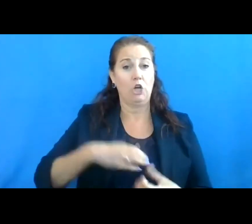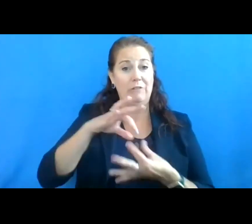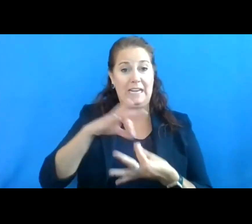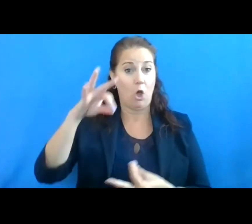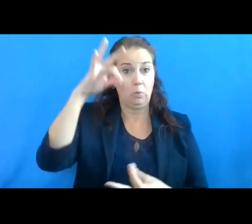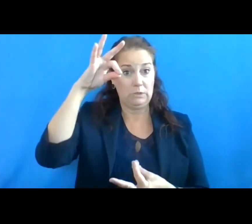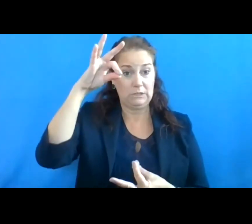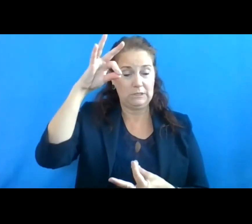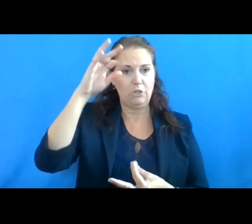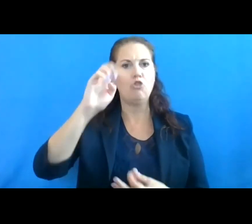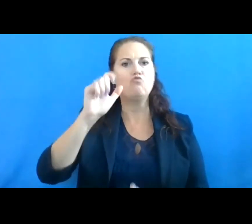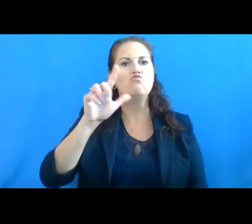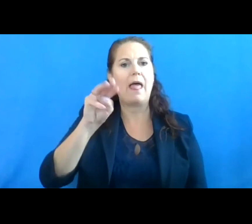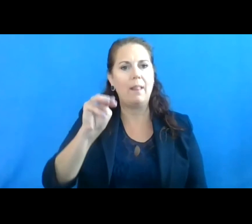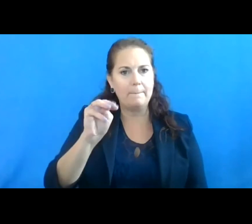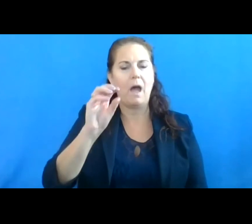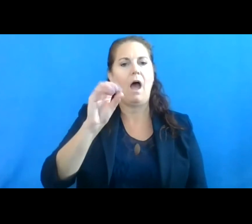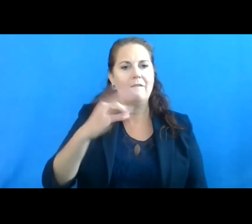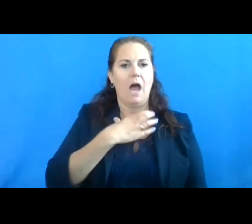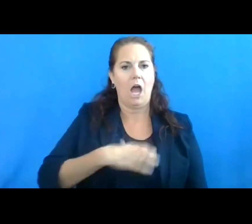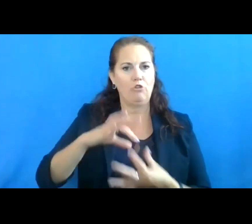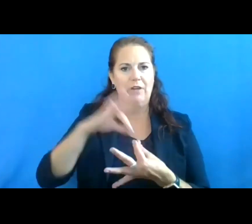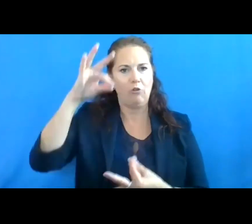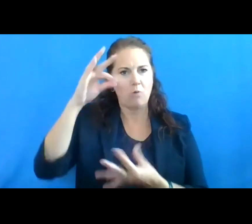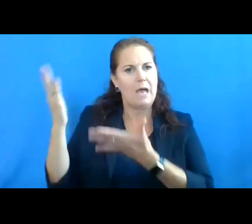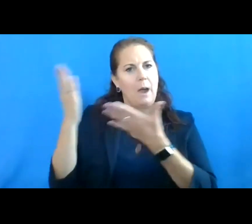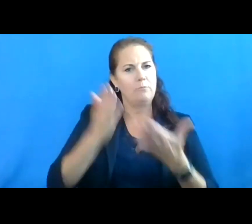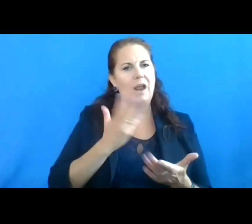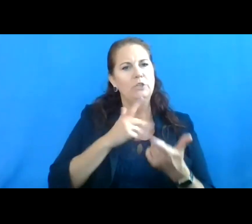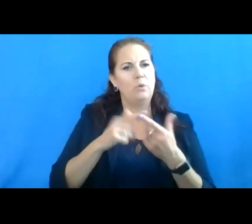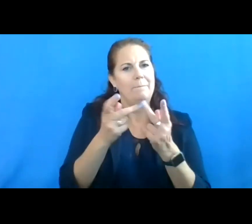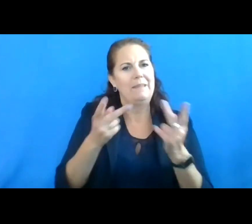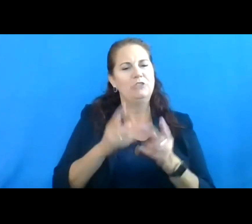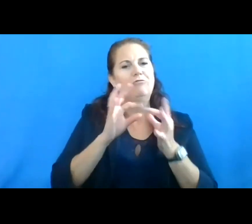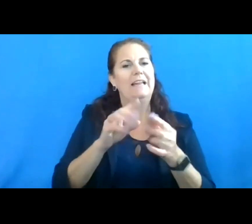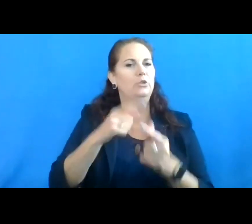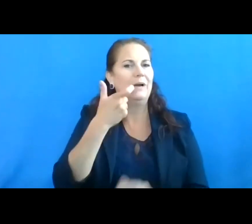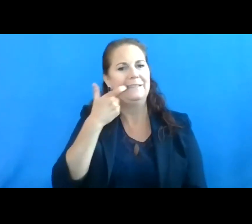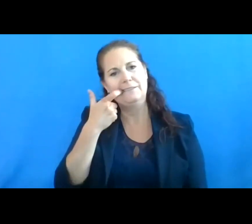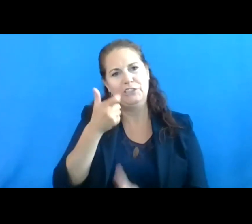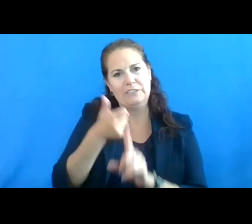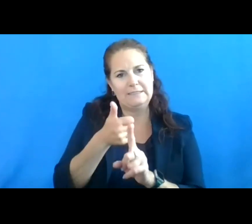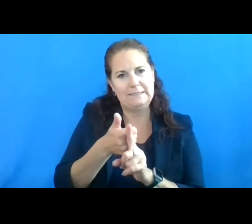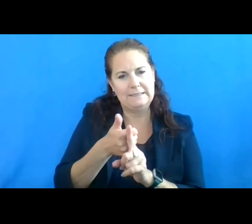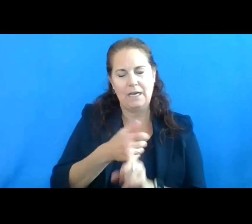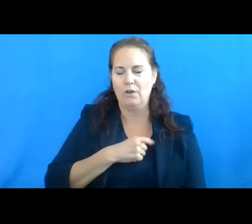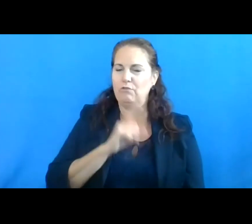he brought us to a different place in relating to addictions and I really appreciate that